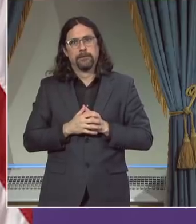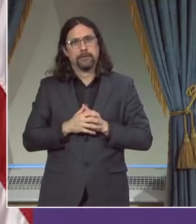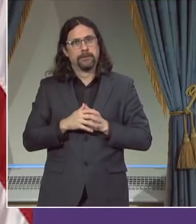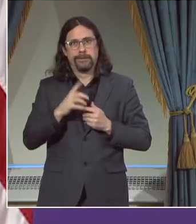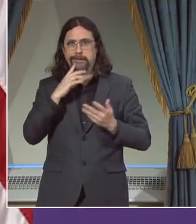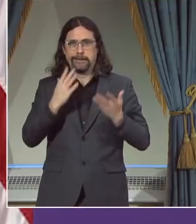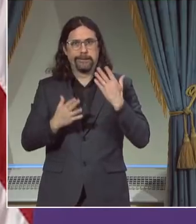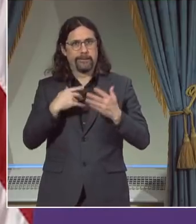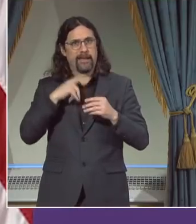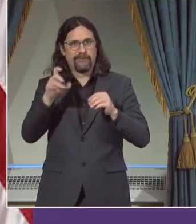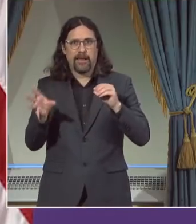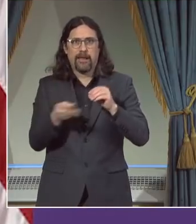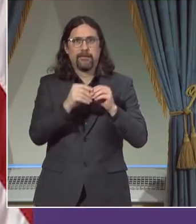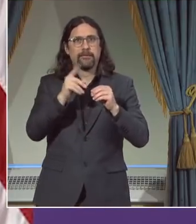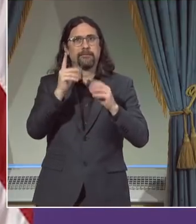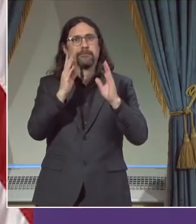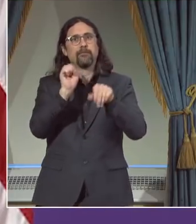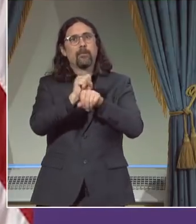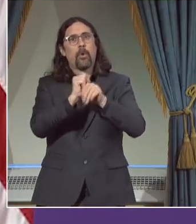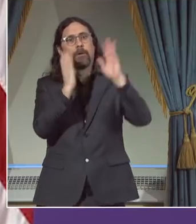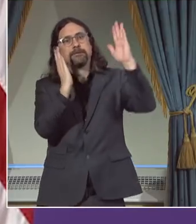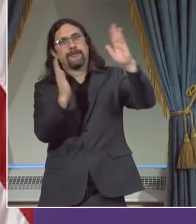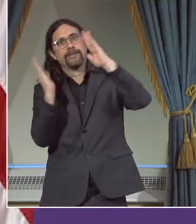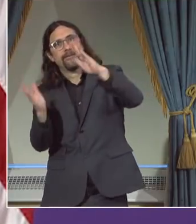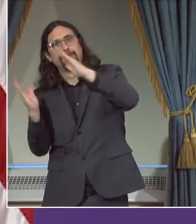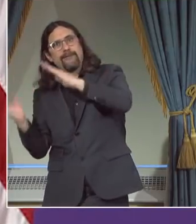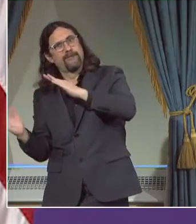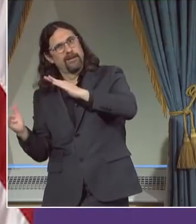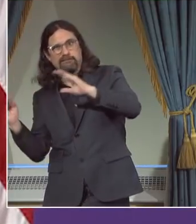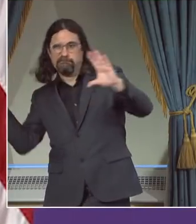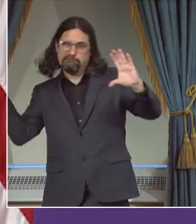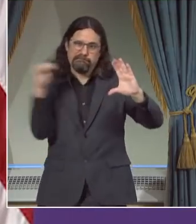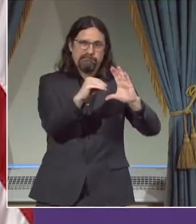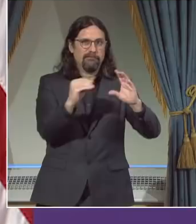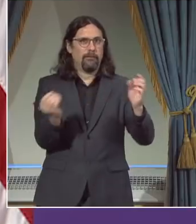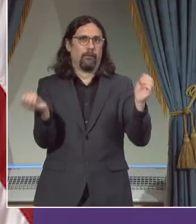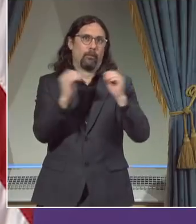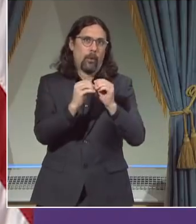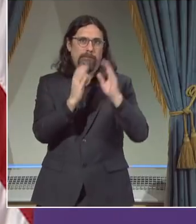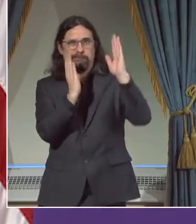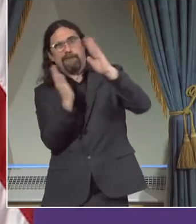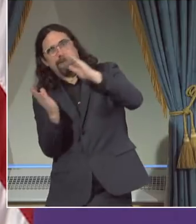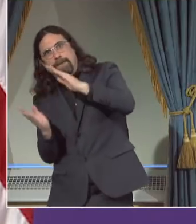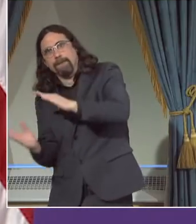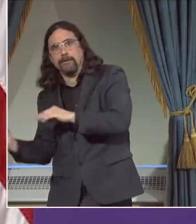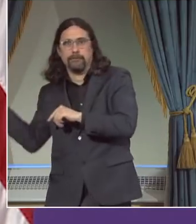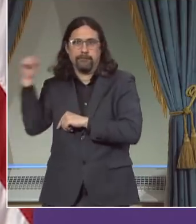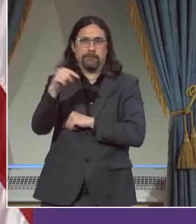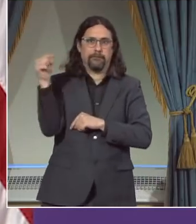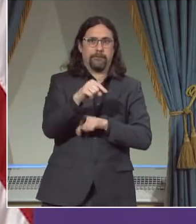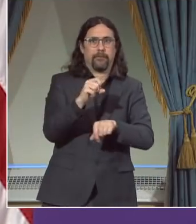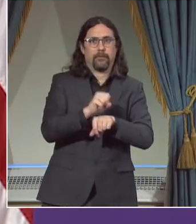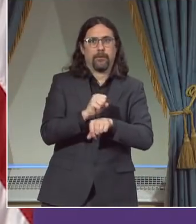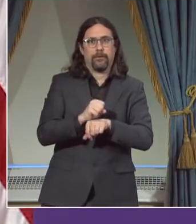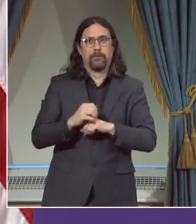NDA NOTING THAT THERE'S WAYS TO MAKE SURE THAT THOSE CALLS THAT MIGHT BE HANDLED A DFEIFRNTE WAY AND DON'T NEED